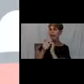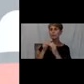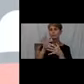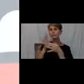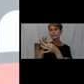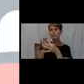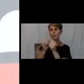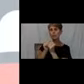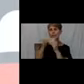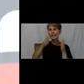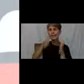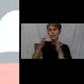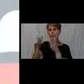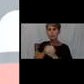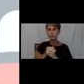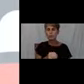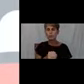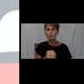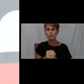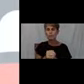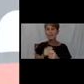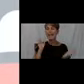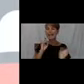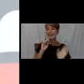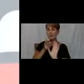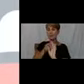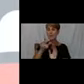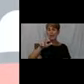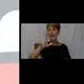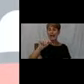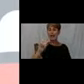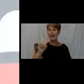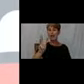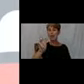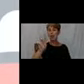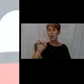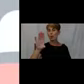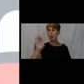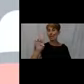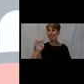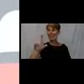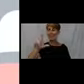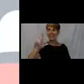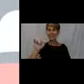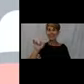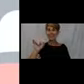Then also we are joined by Lawrence Lincoln, who is formerly homeless and gratefully housed